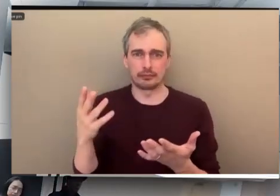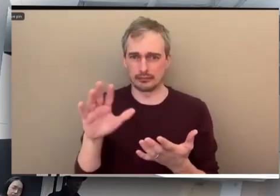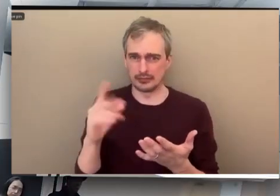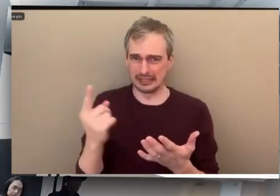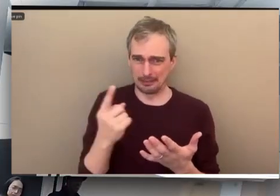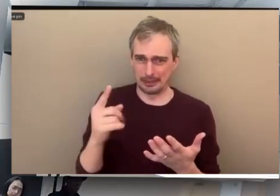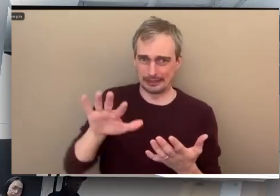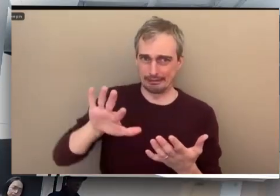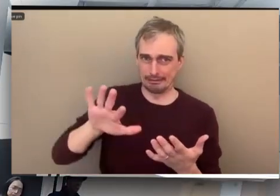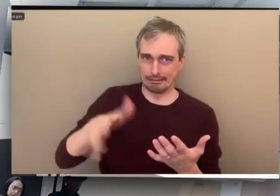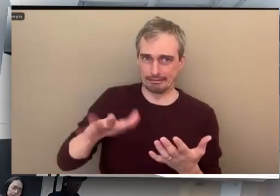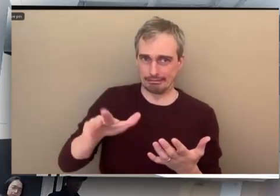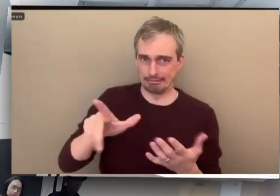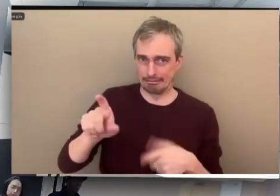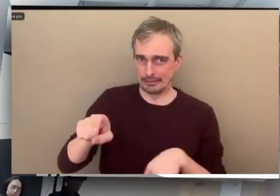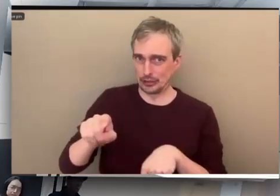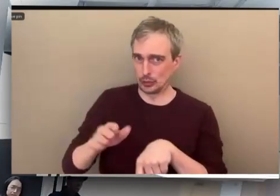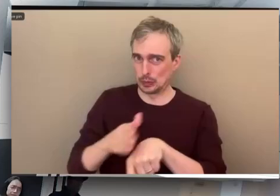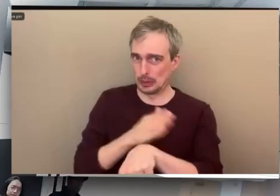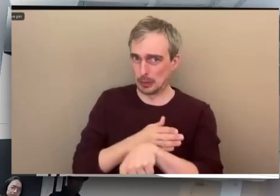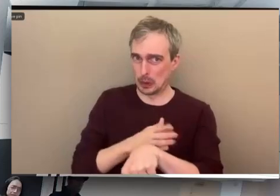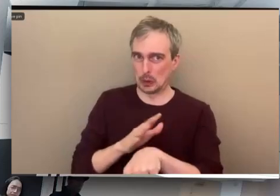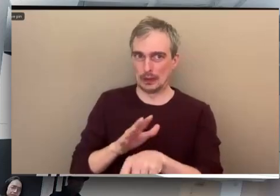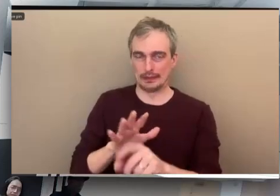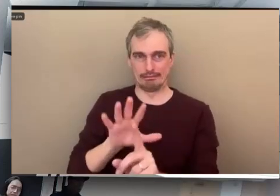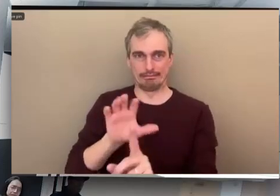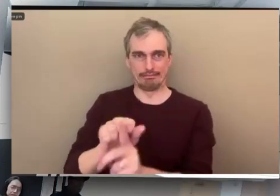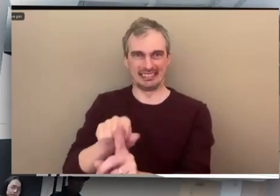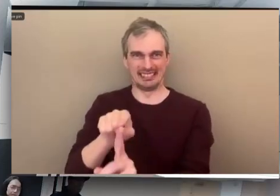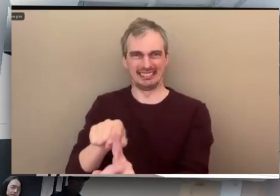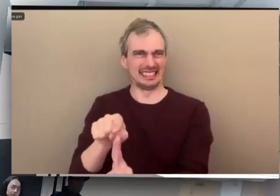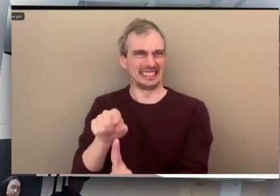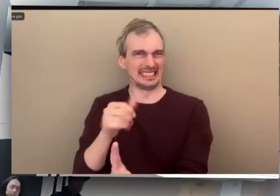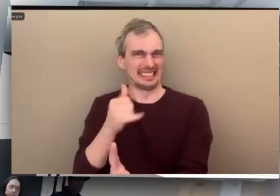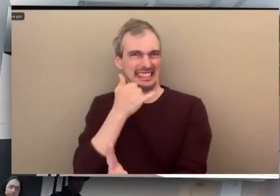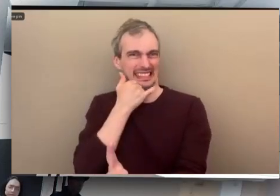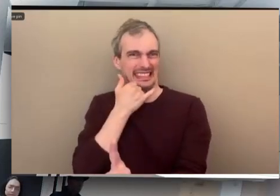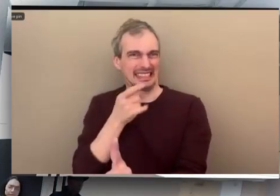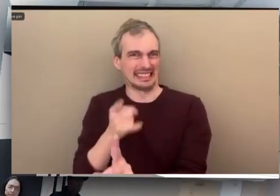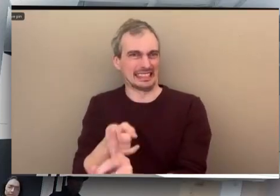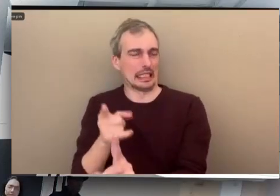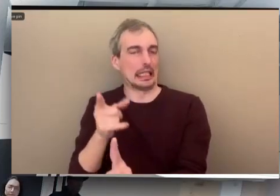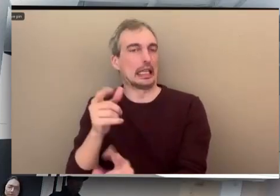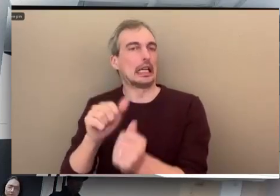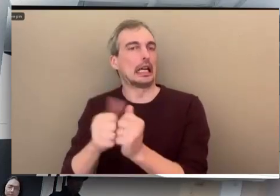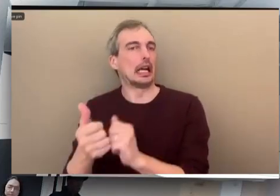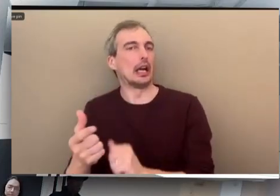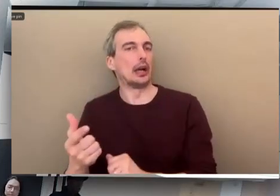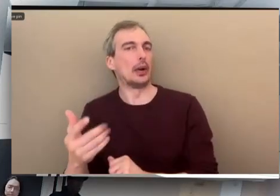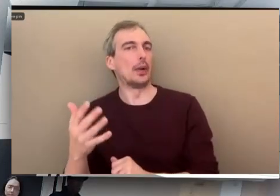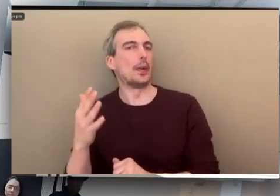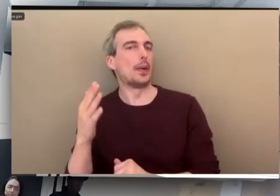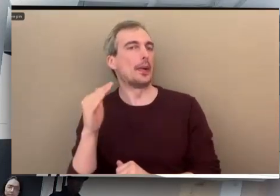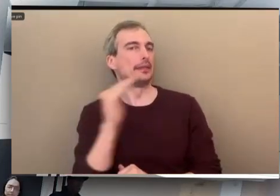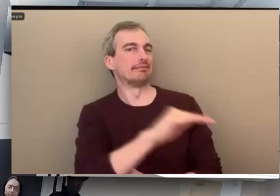maybe you're developing a new product. When do you get pulled in? Maybe some challenges, stories, et cetera.